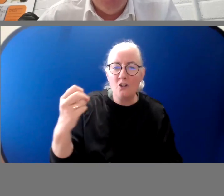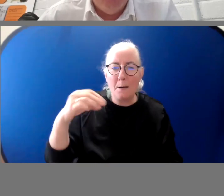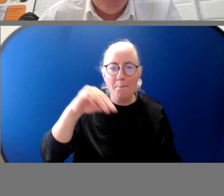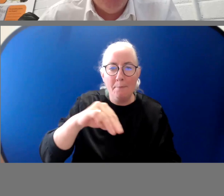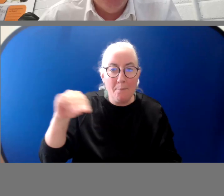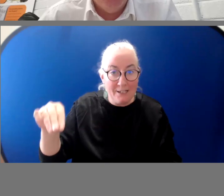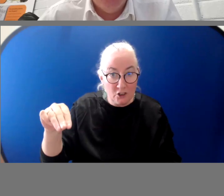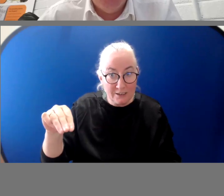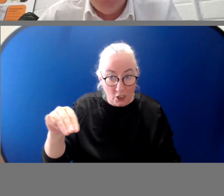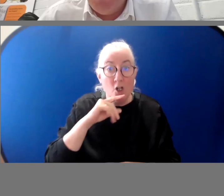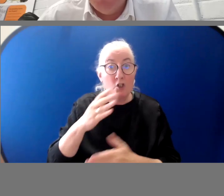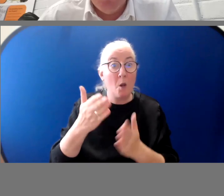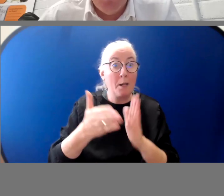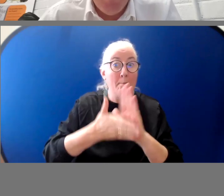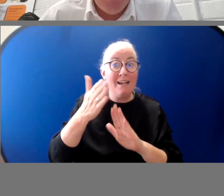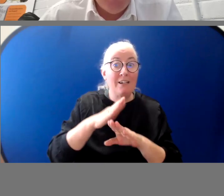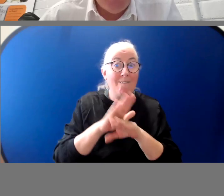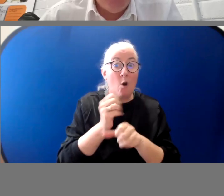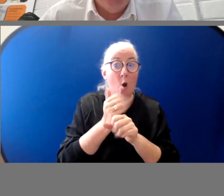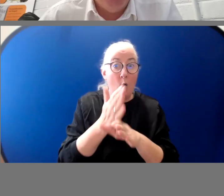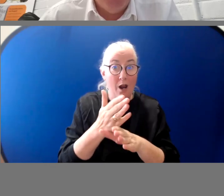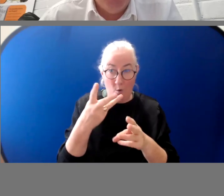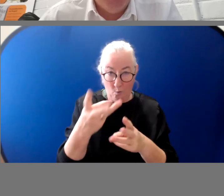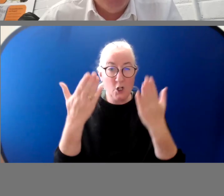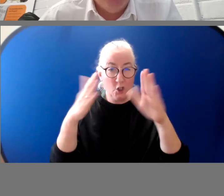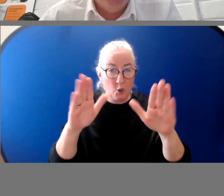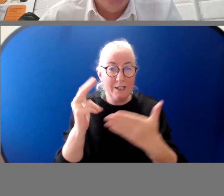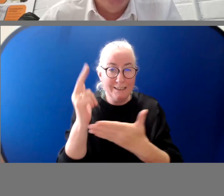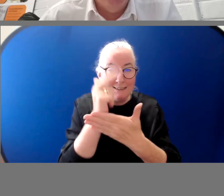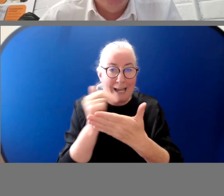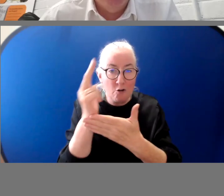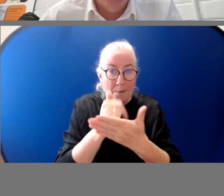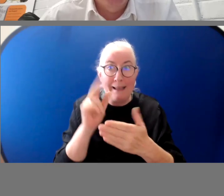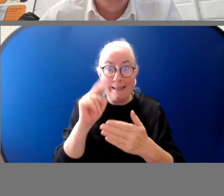building for everyone diagrams which I'm about to show you um it can be up to 500 millimeters and